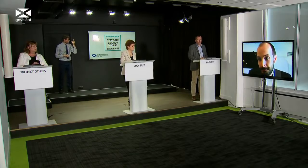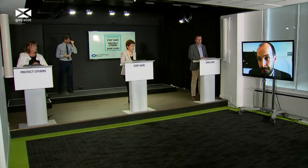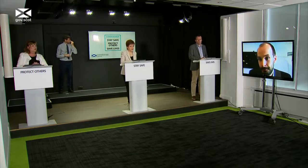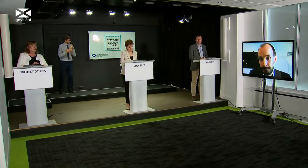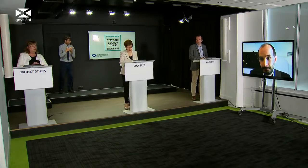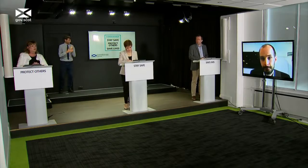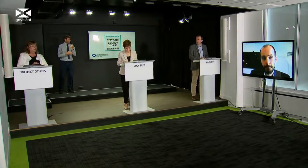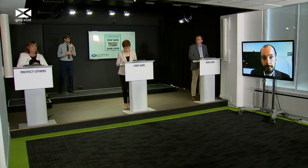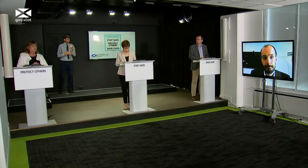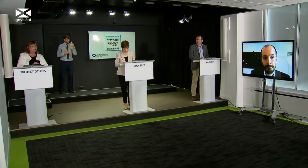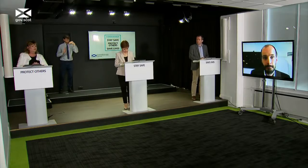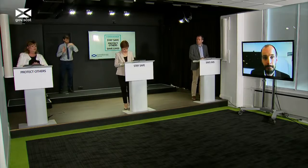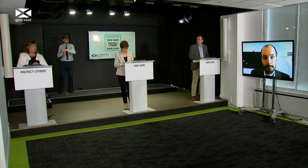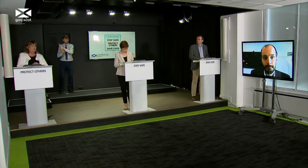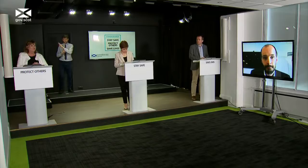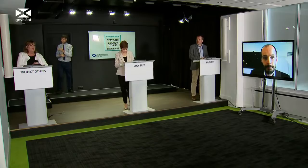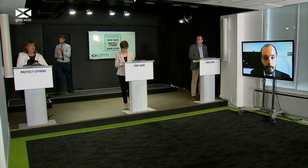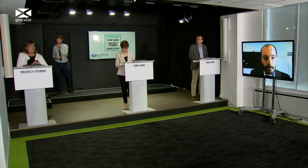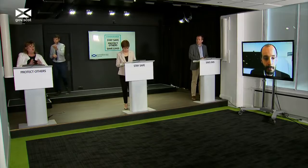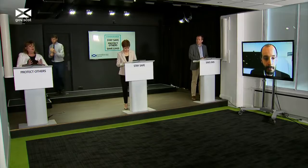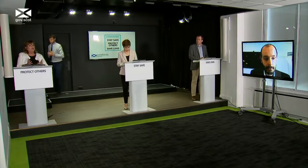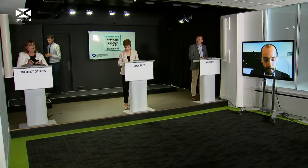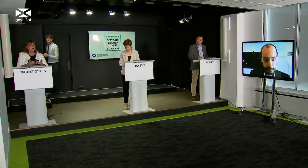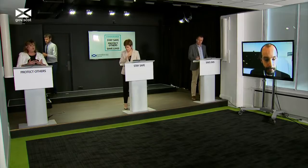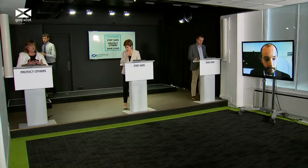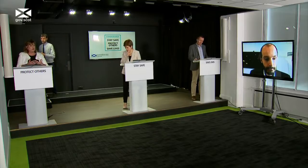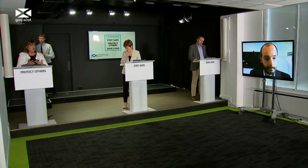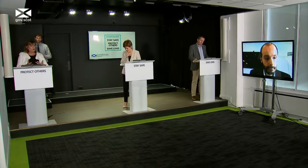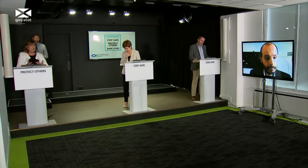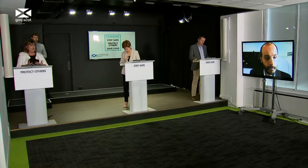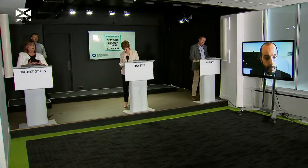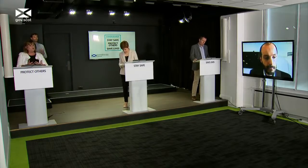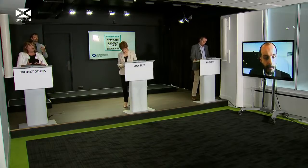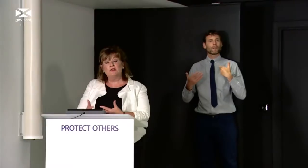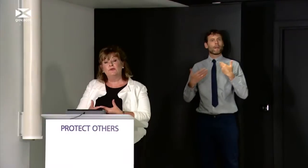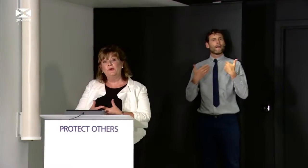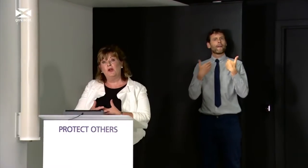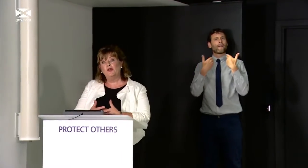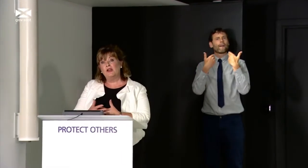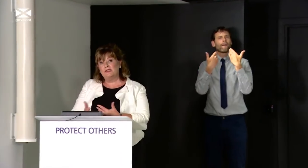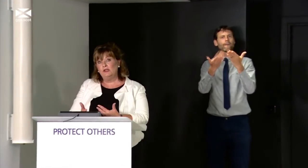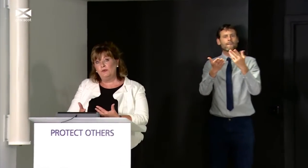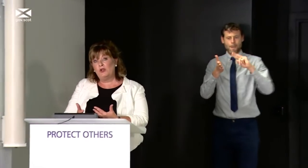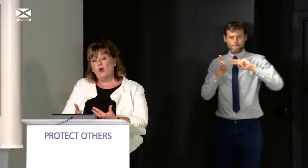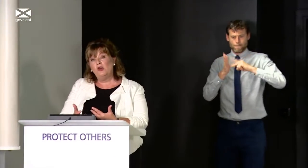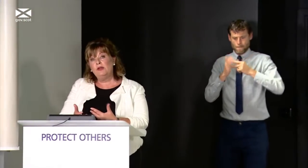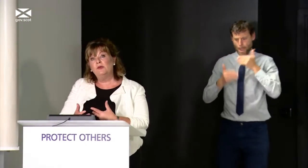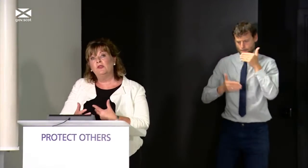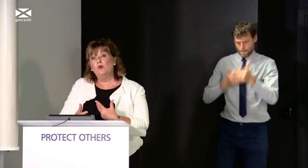I will hand over to the Economy Secretary first. Well clearly we have set out a route map with dates for a great deal of the economy, but